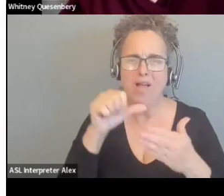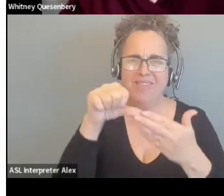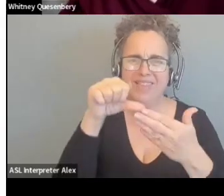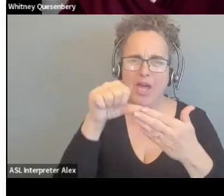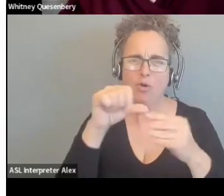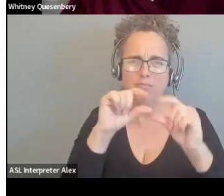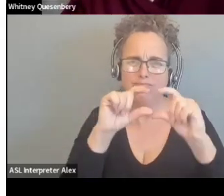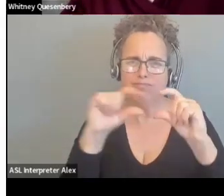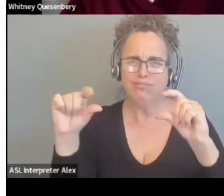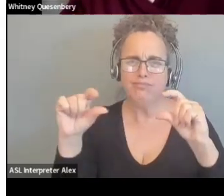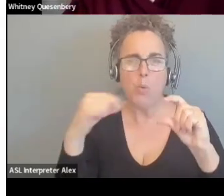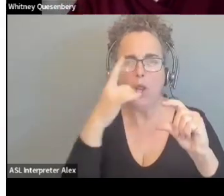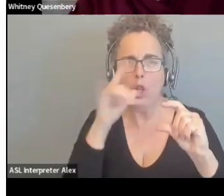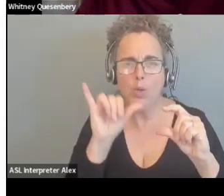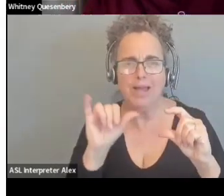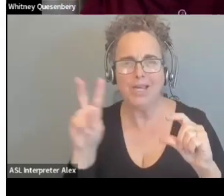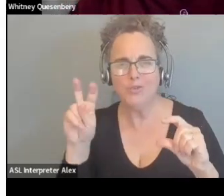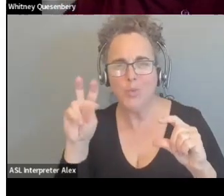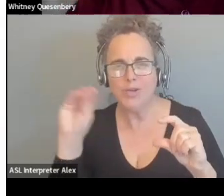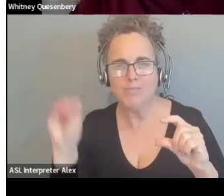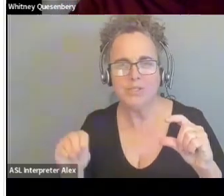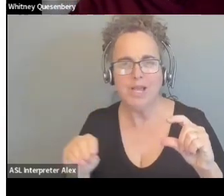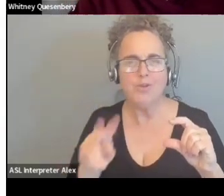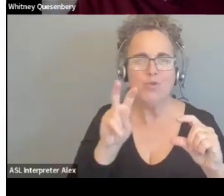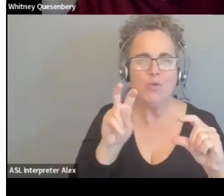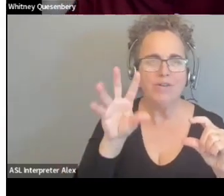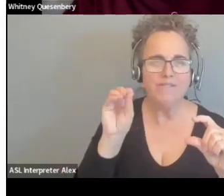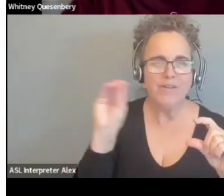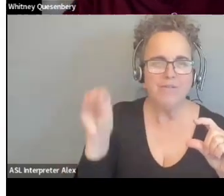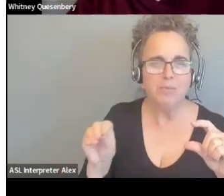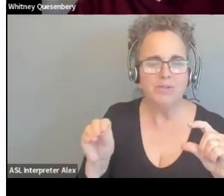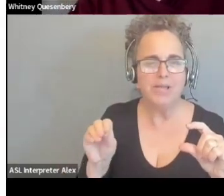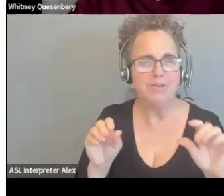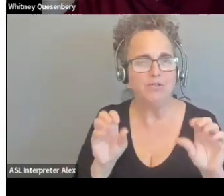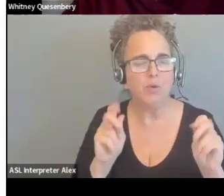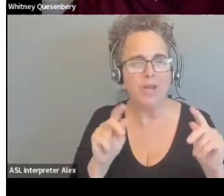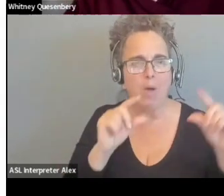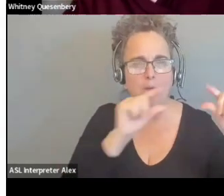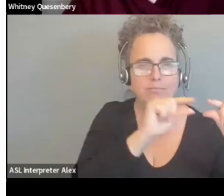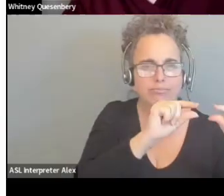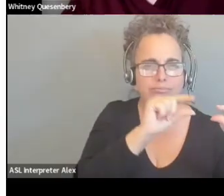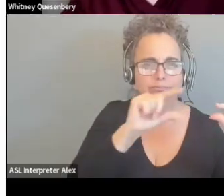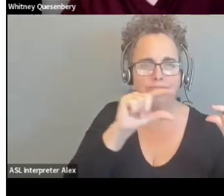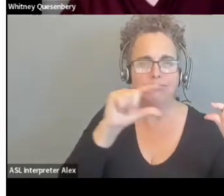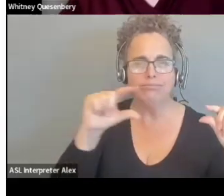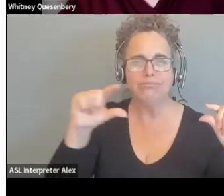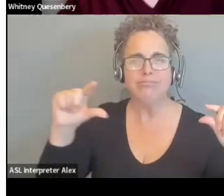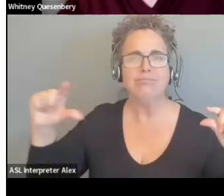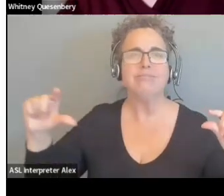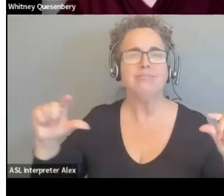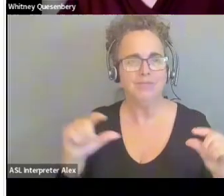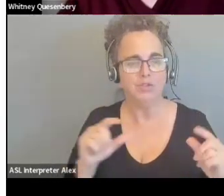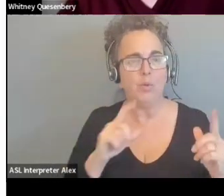and it's a little, so now we're not quite as segregated. We're beginning to bring all these ideas into our discussions.